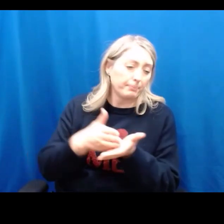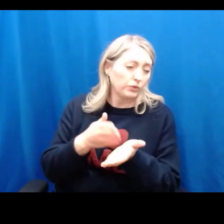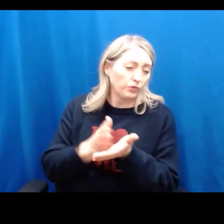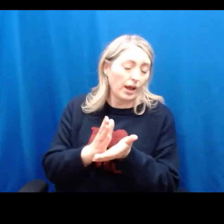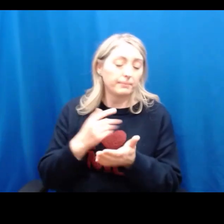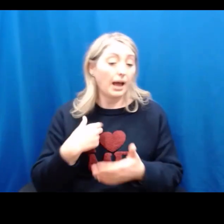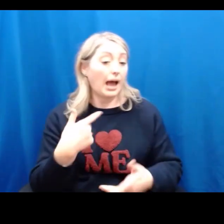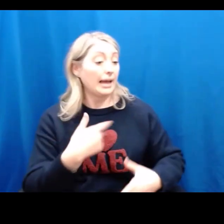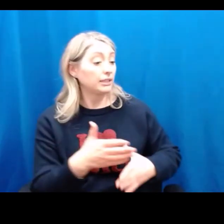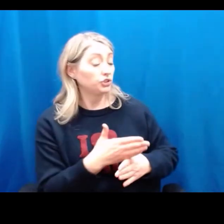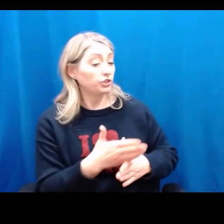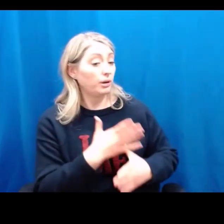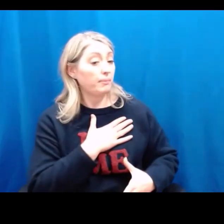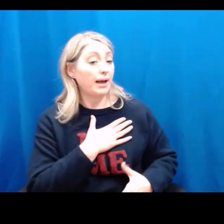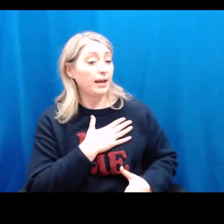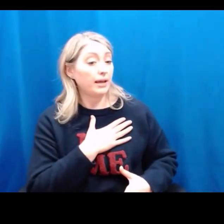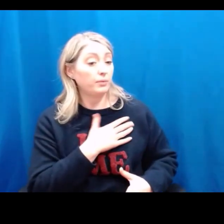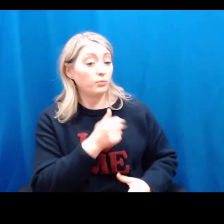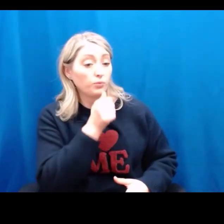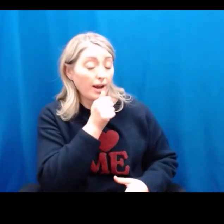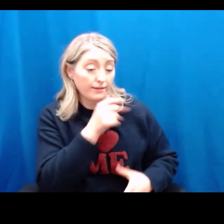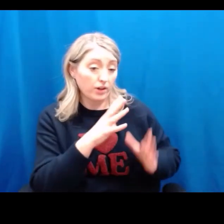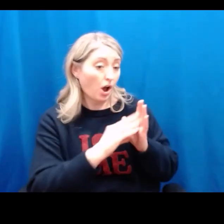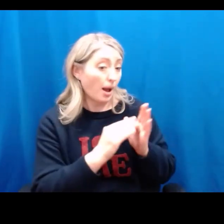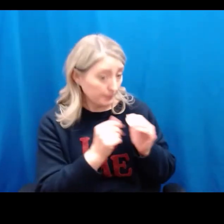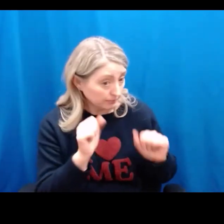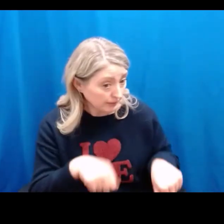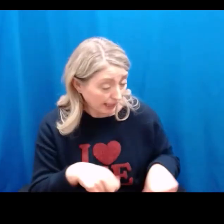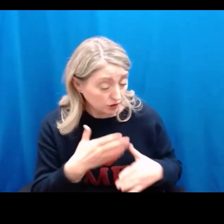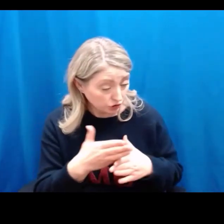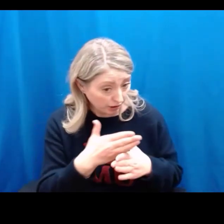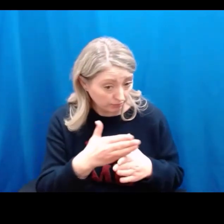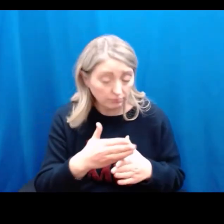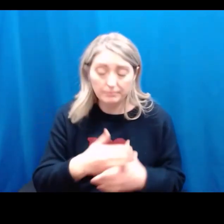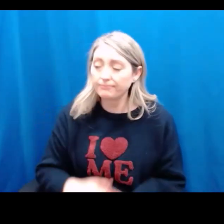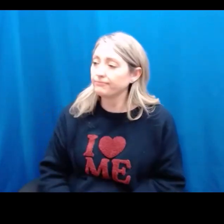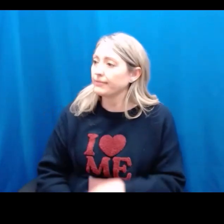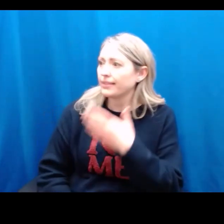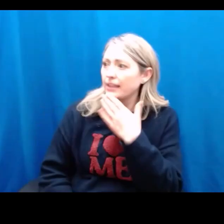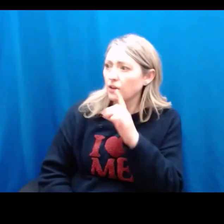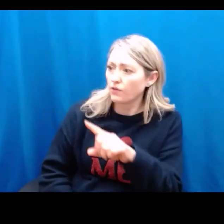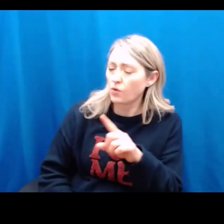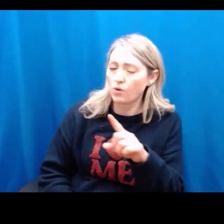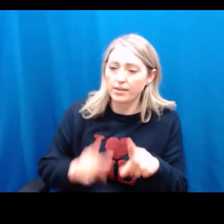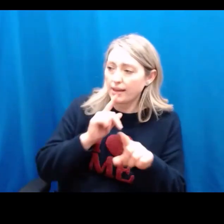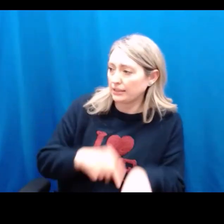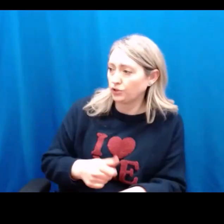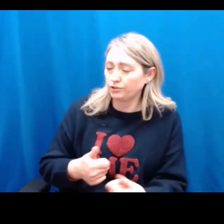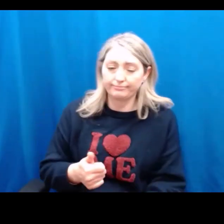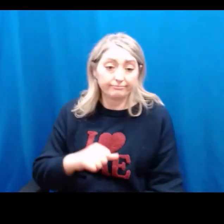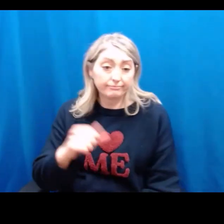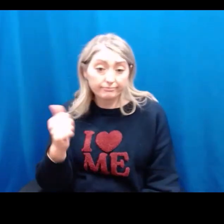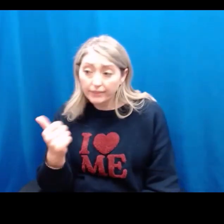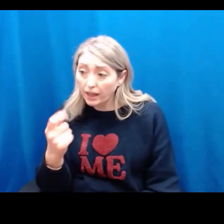Tori Kunz: Thank you Linda for that question, and thank you Teresa for that answer. If anybody else has a question, you're more than welcome to put it in the chat or